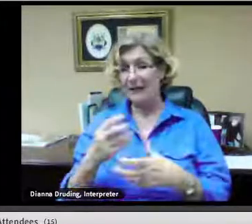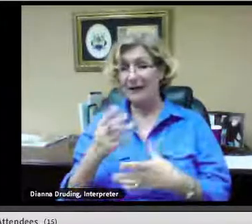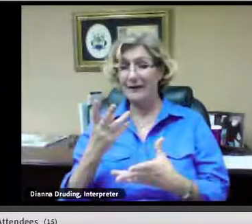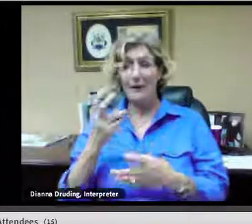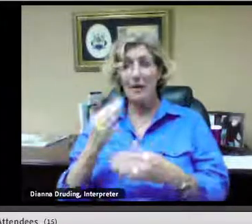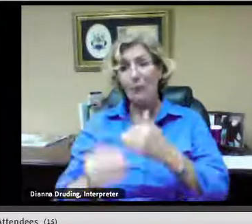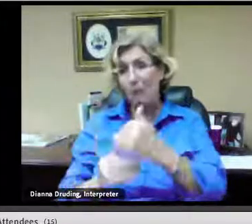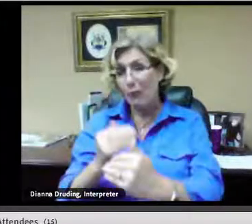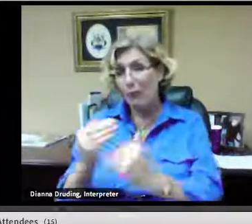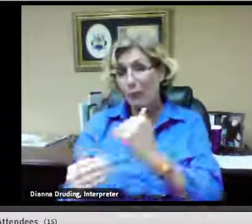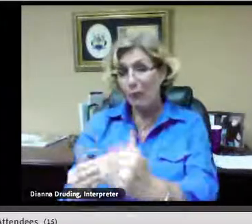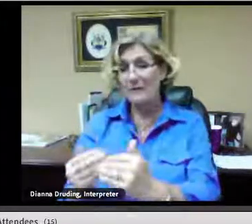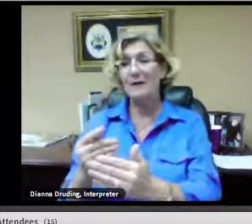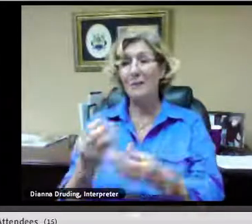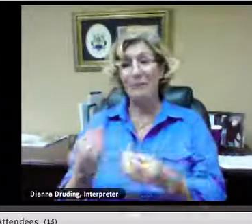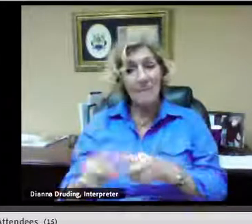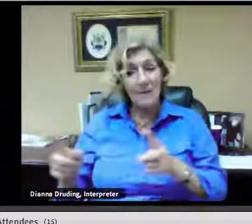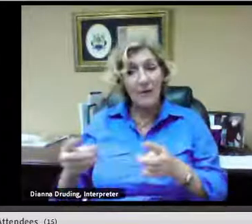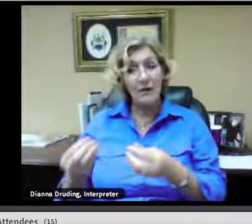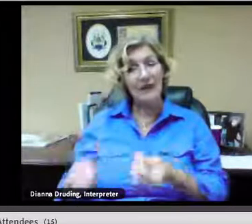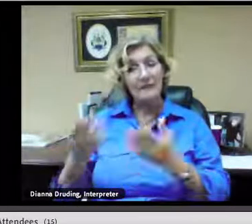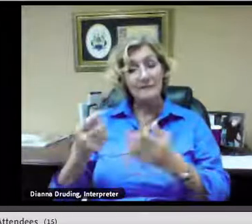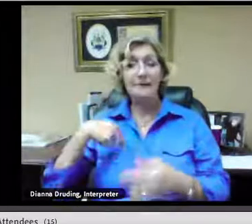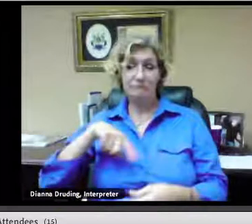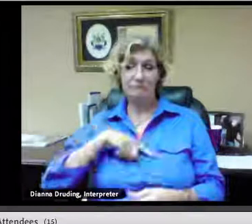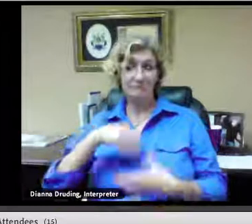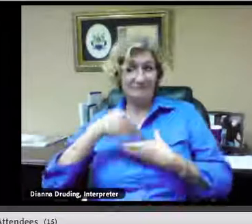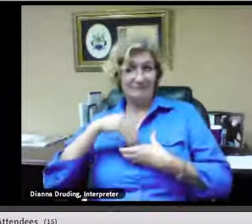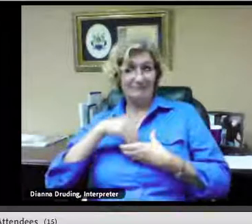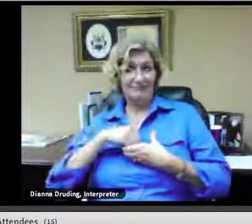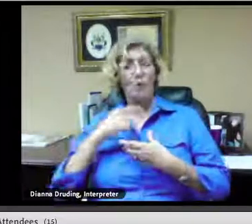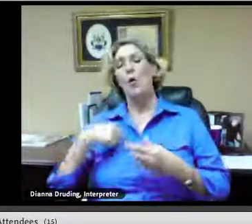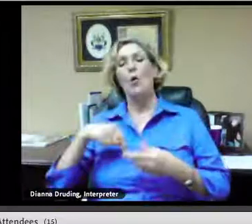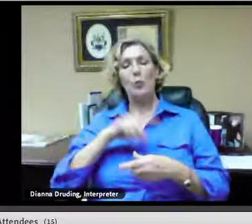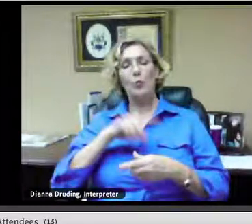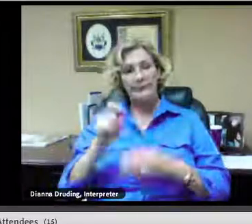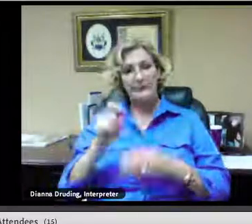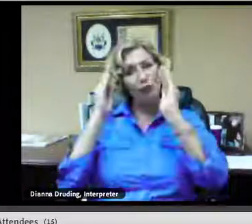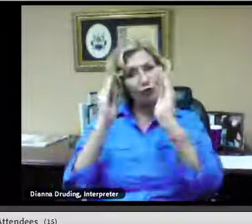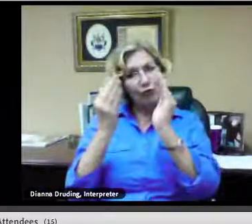and we have to focus on that. Sometimes, the way that it makes us feel